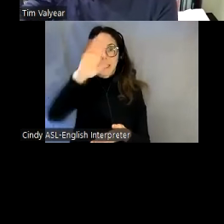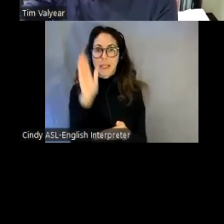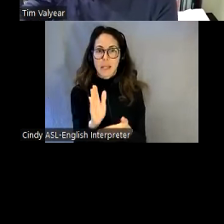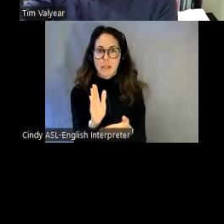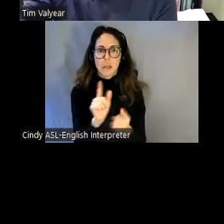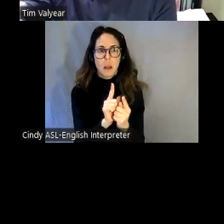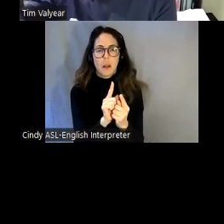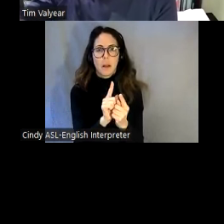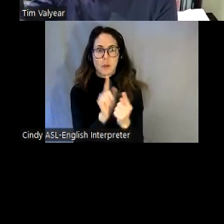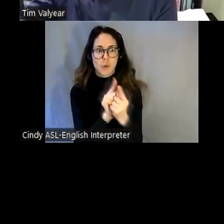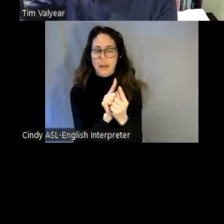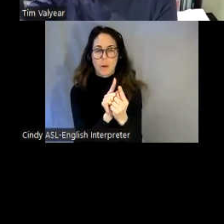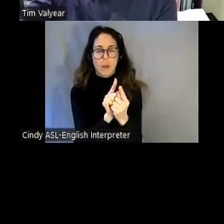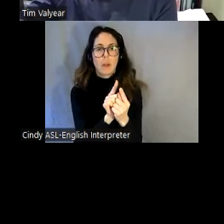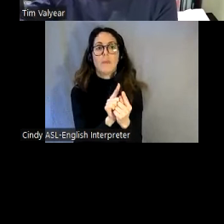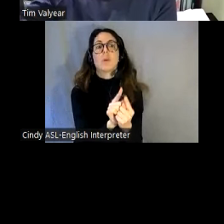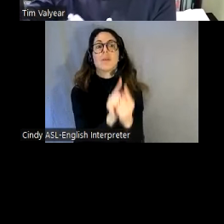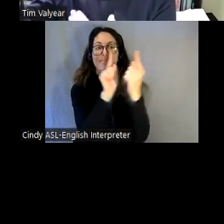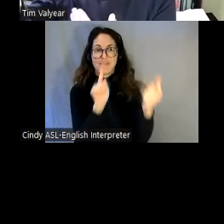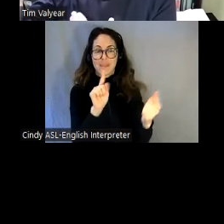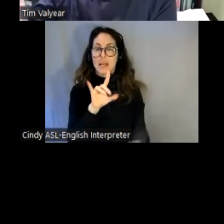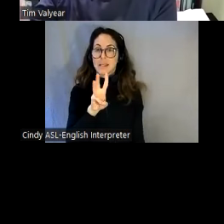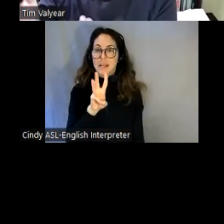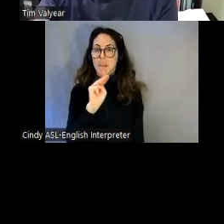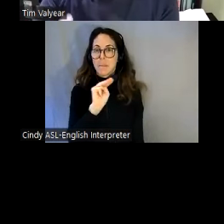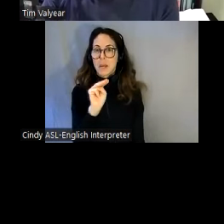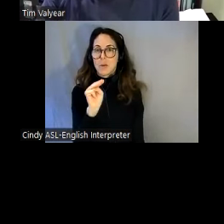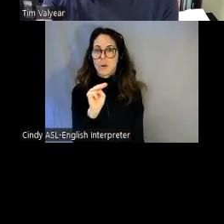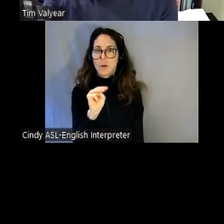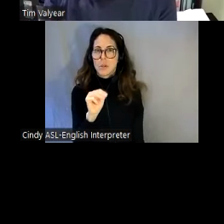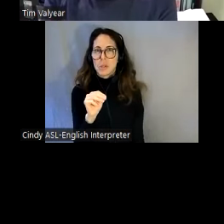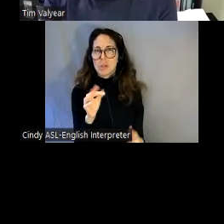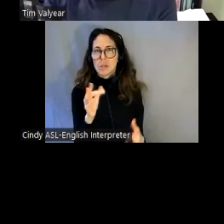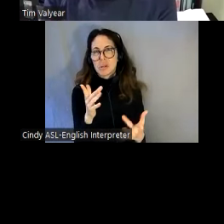for all aerosols. If you can keep the windows open, if you can minimize your direct close contact, which is less